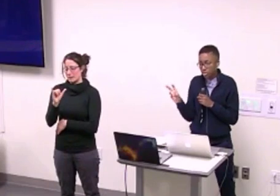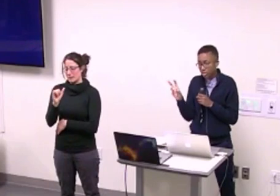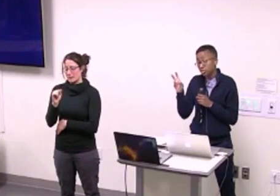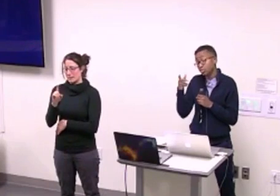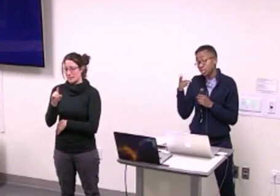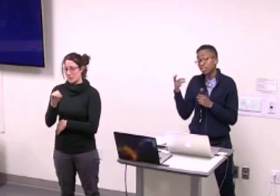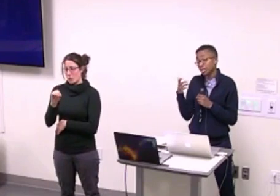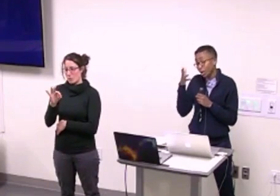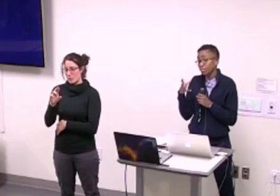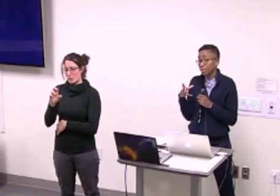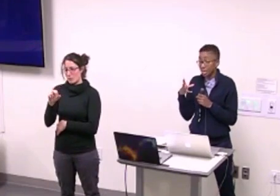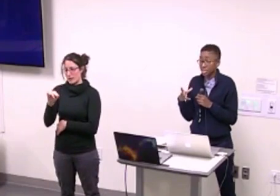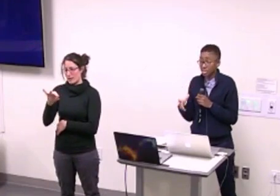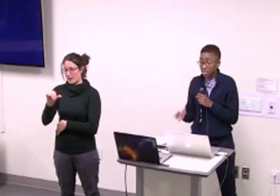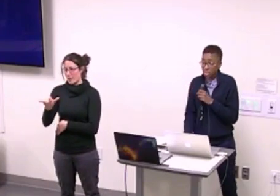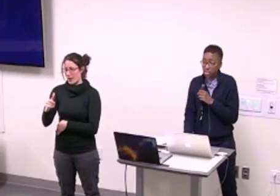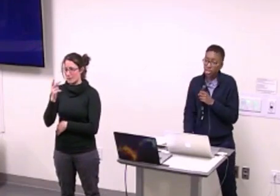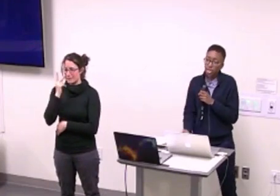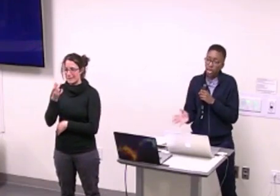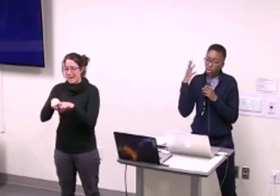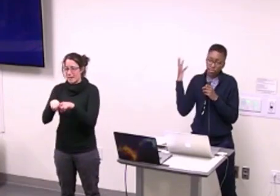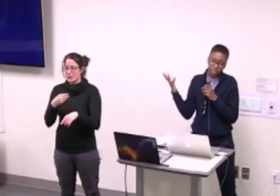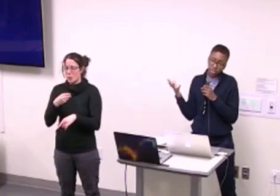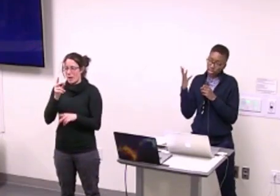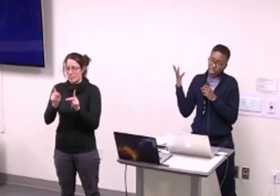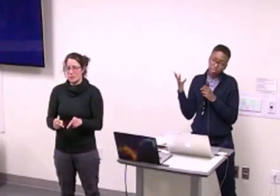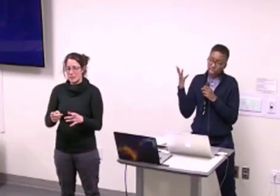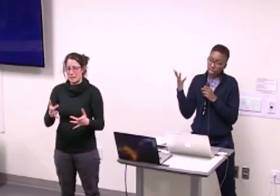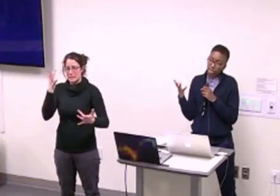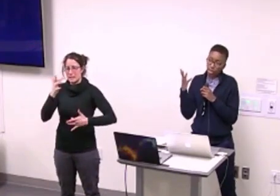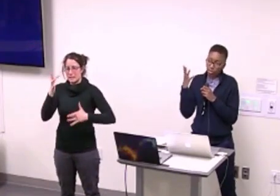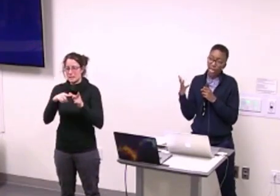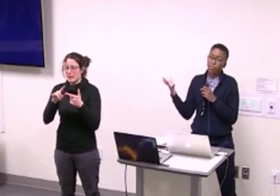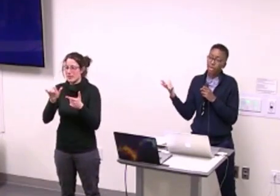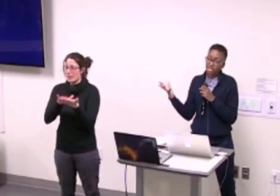specifically a white man's disease. And all of a sudden, it became a black man's disease,